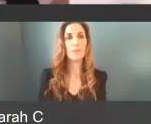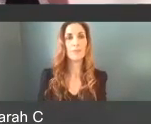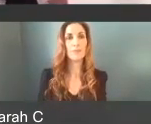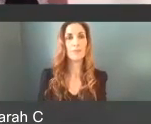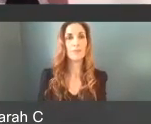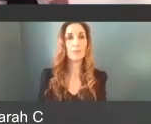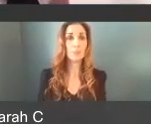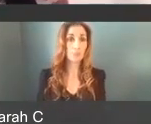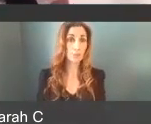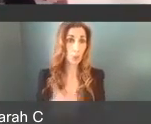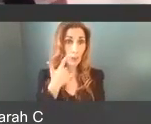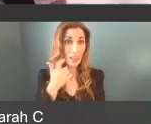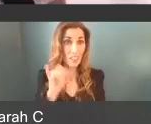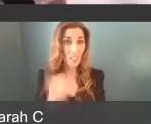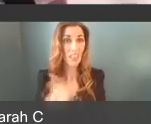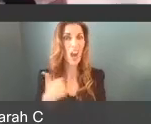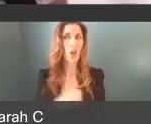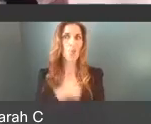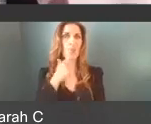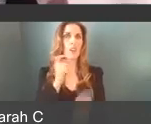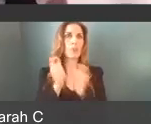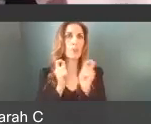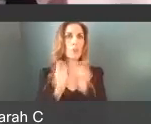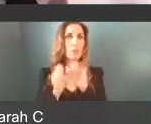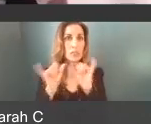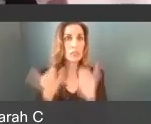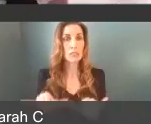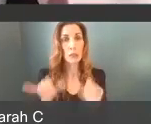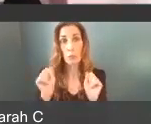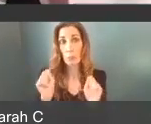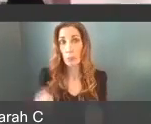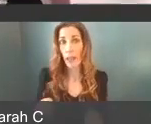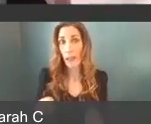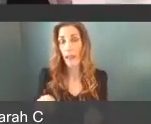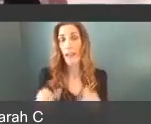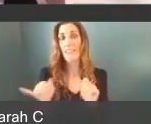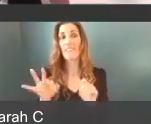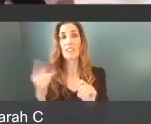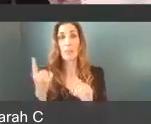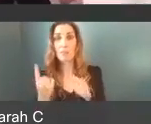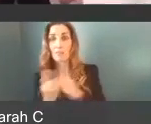to tweak the system, since it is something that we have some oversight and involvement with.